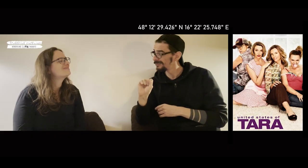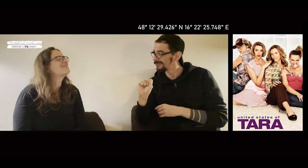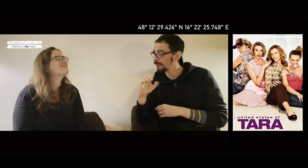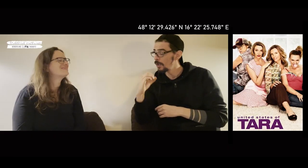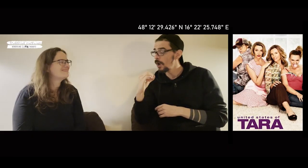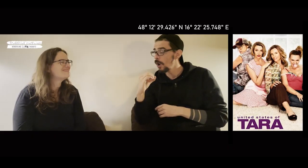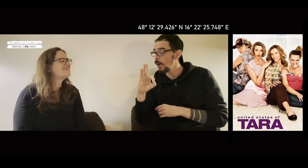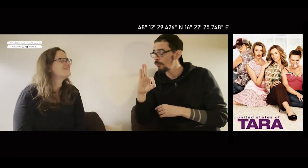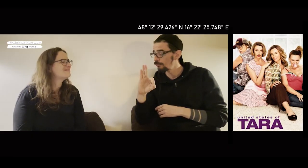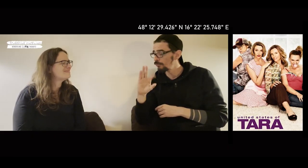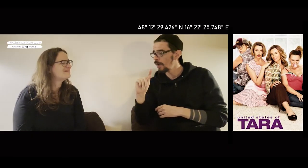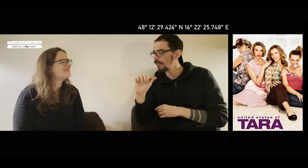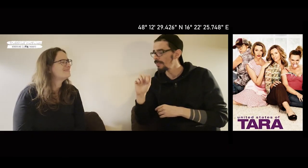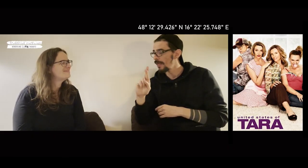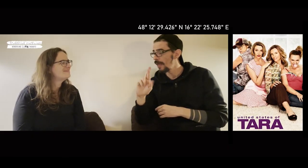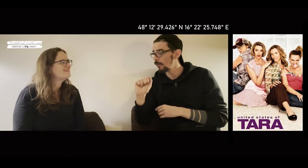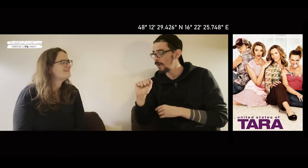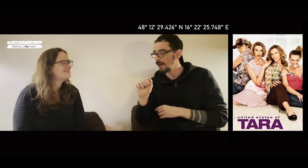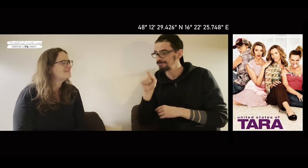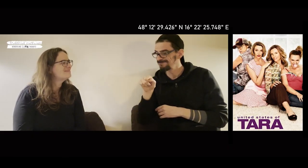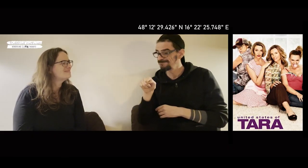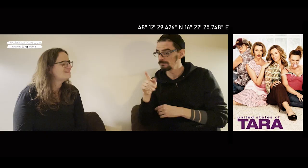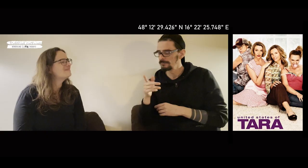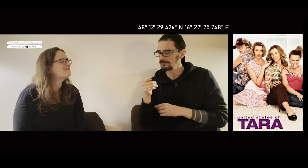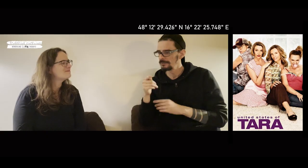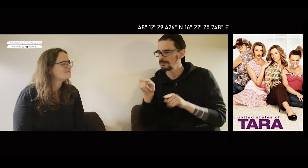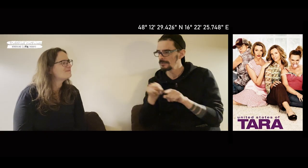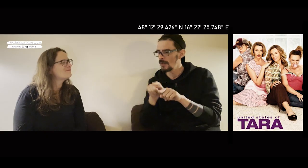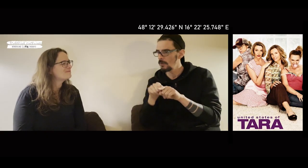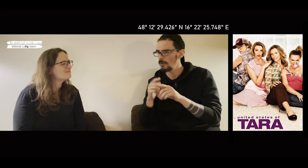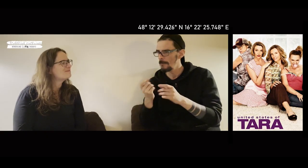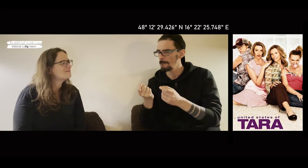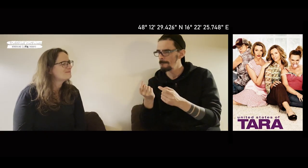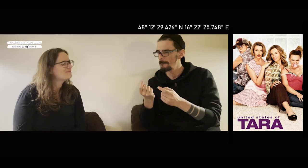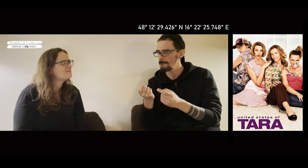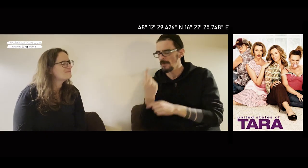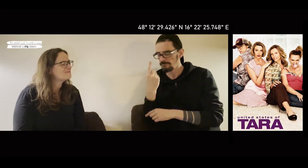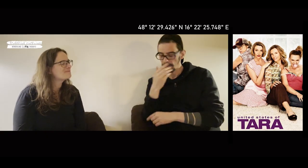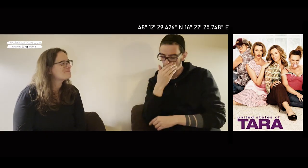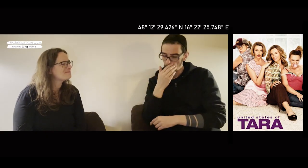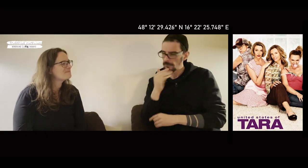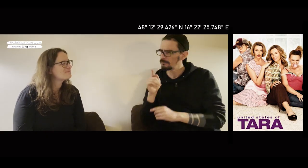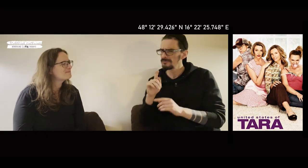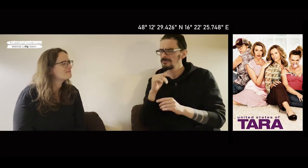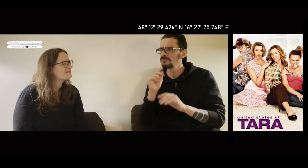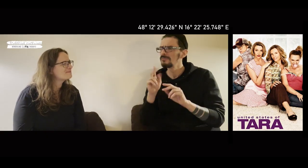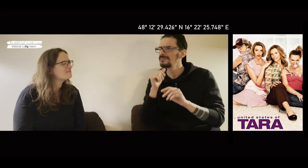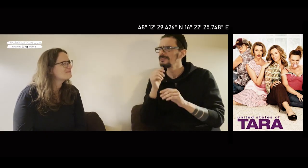He worked on "United States of Tara". This series simply has a unique appeal.